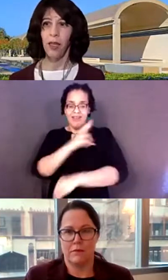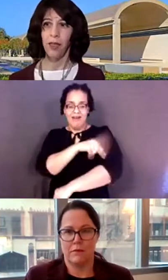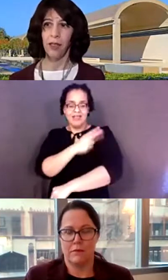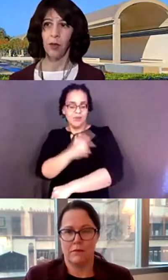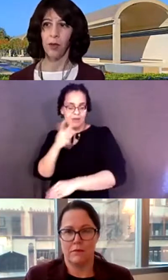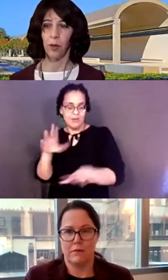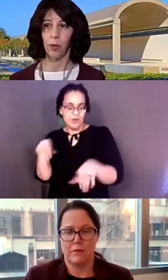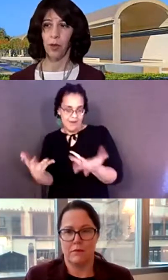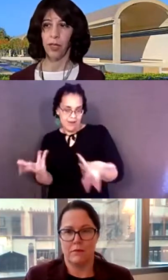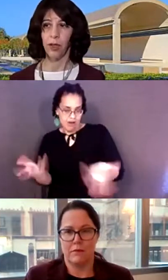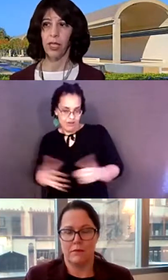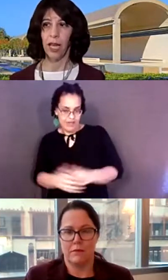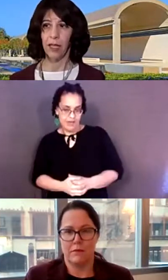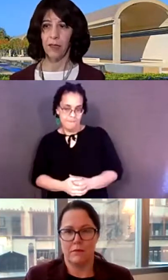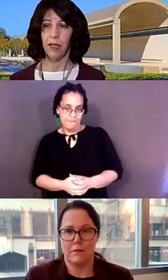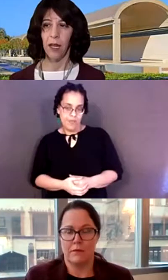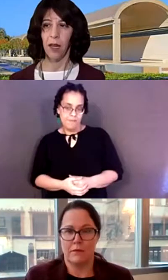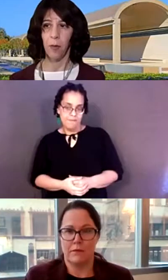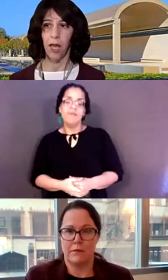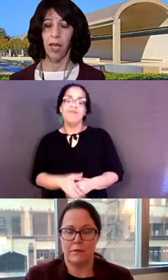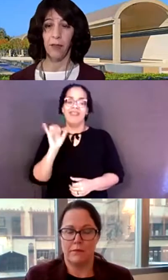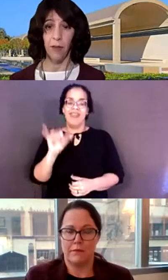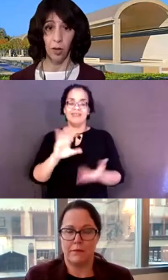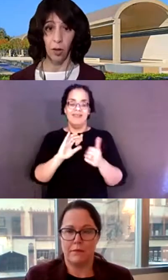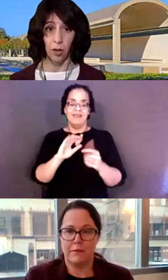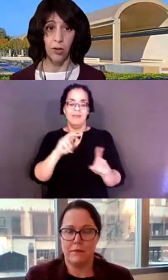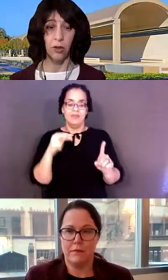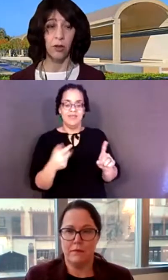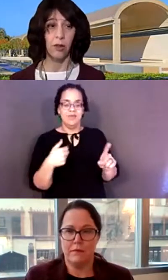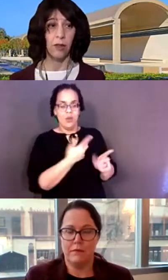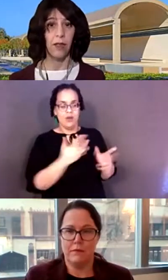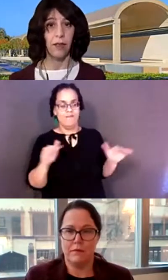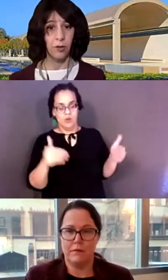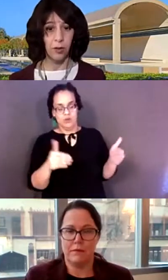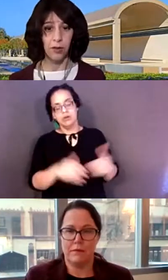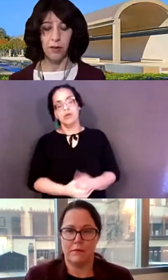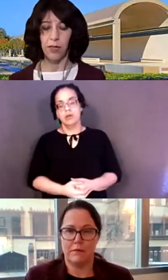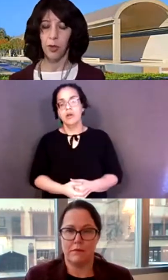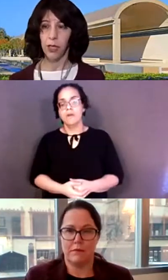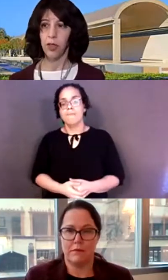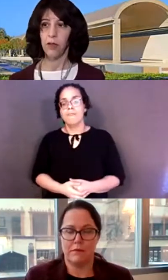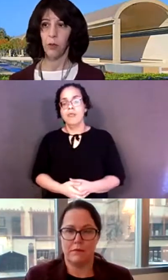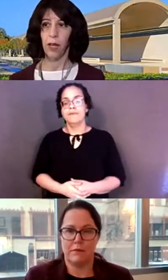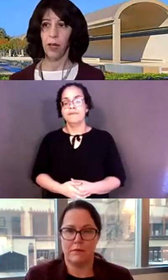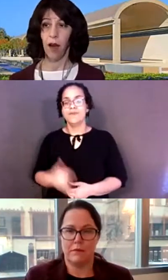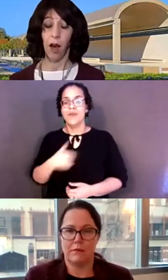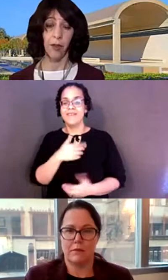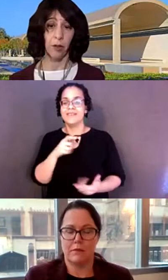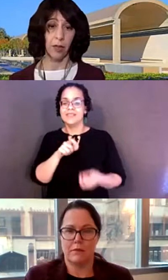that's always what we want to be looking at and there are certain